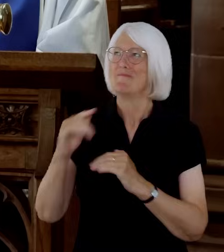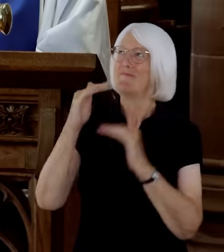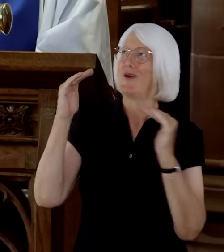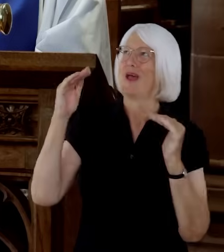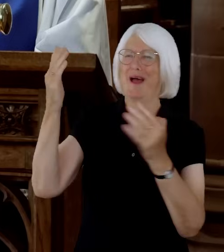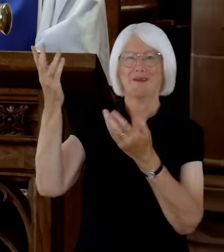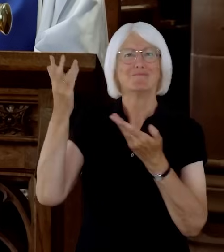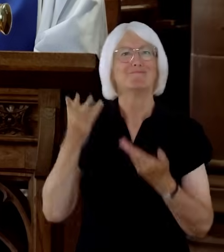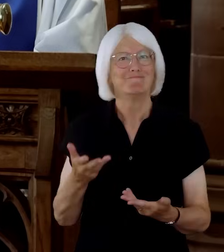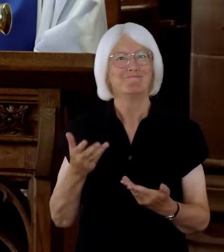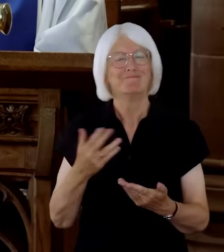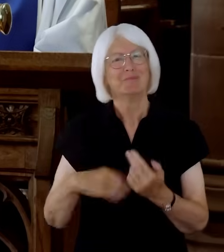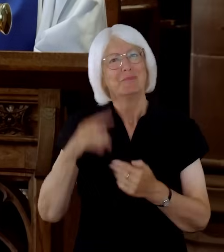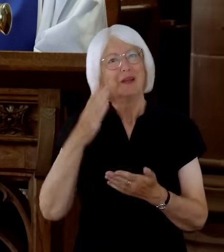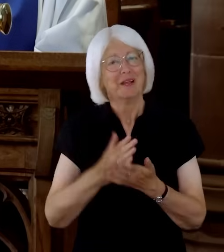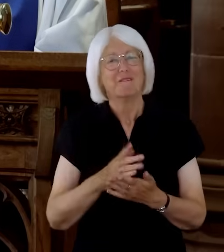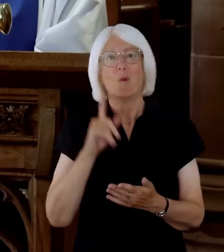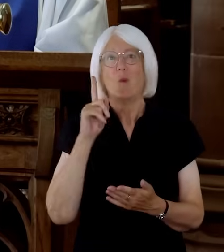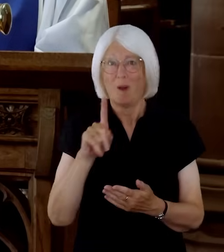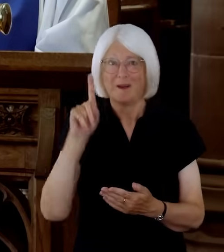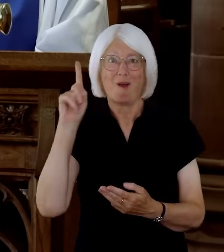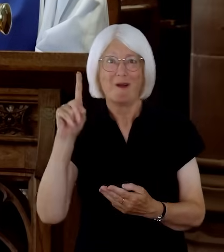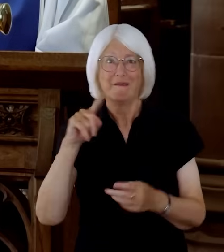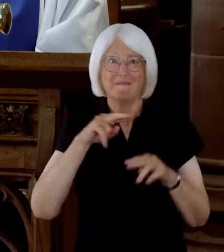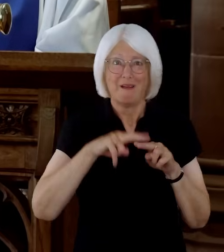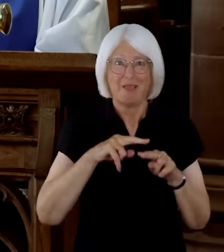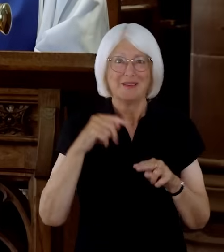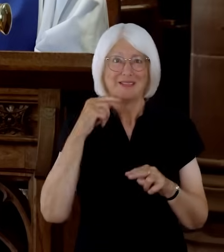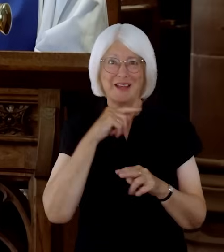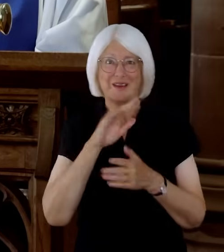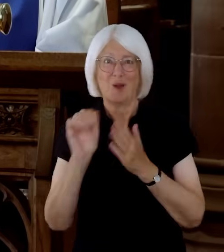We believe in one God, Father, Son and Holy Spirit. Amen.